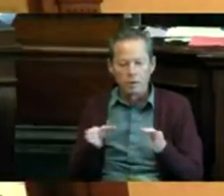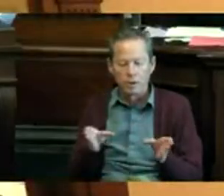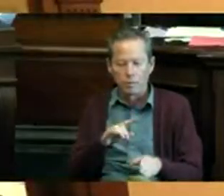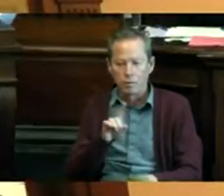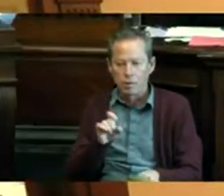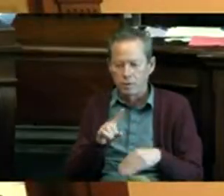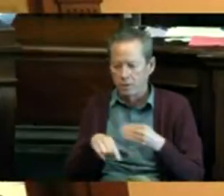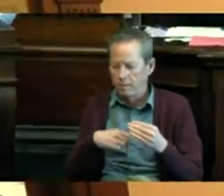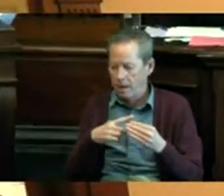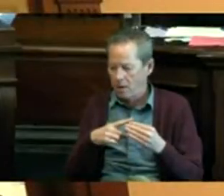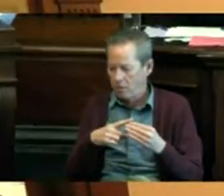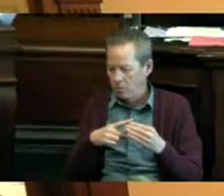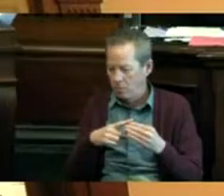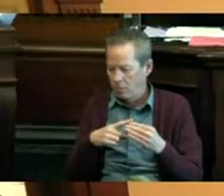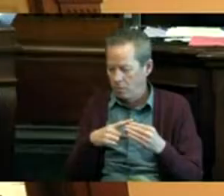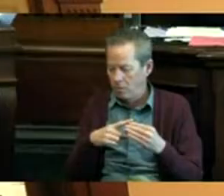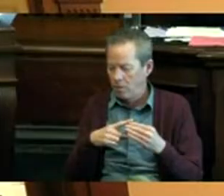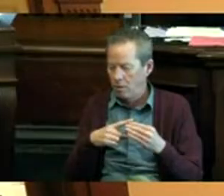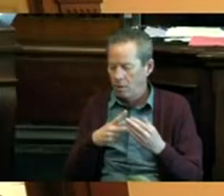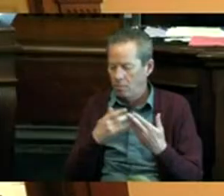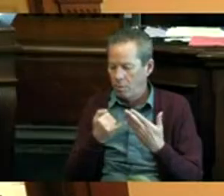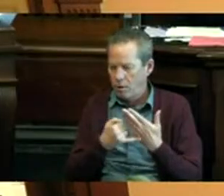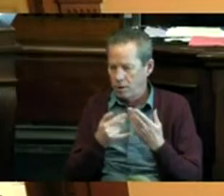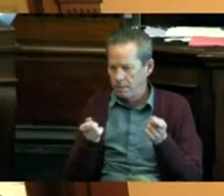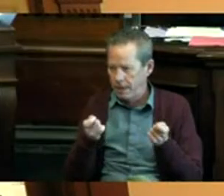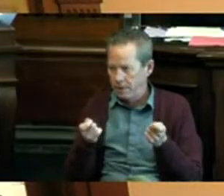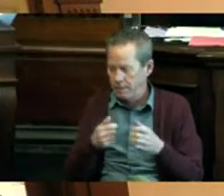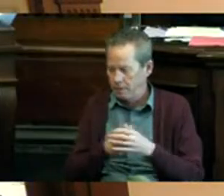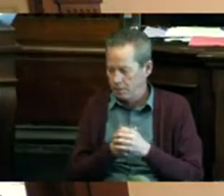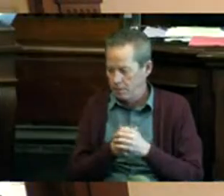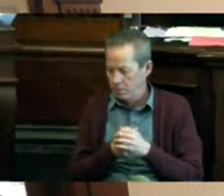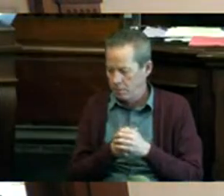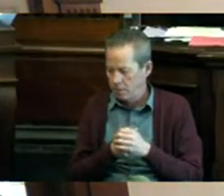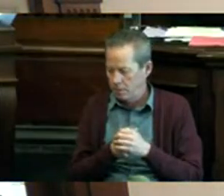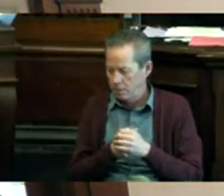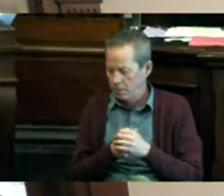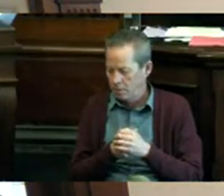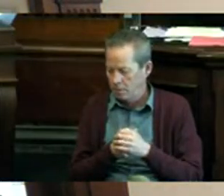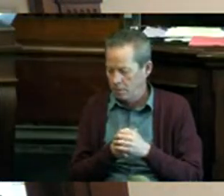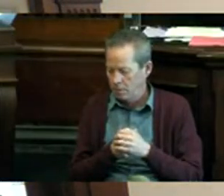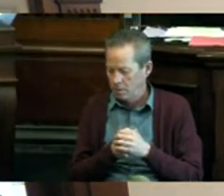member Patterson. Thank you.